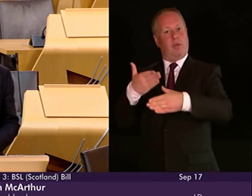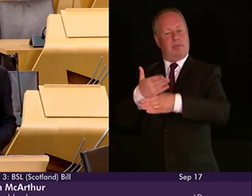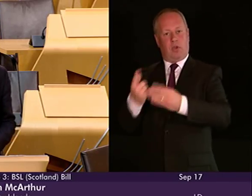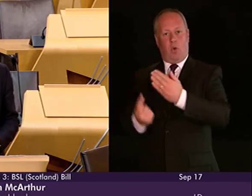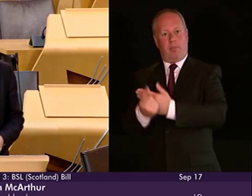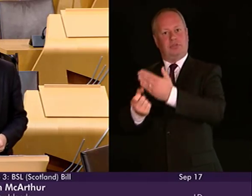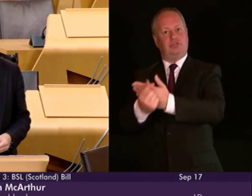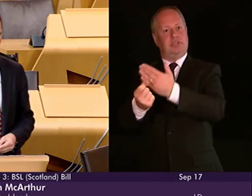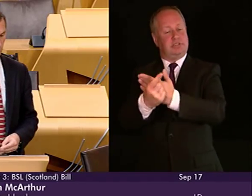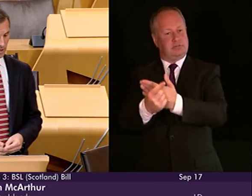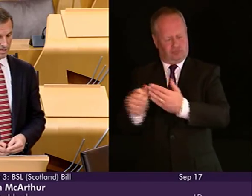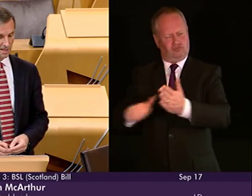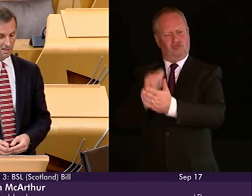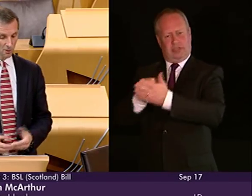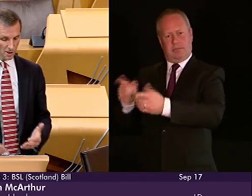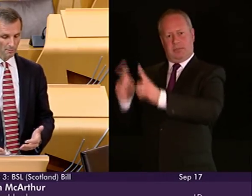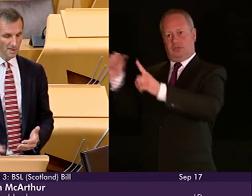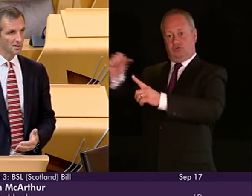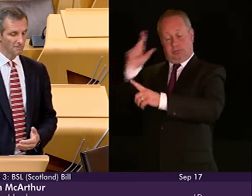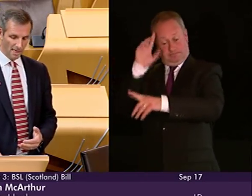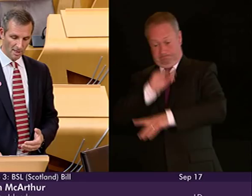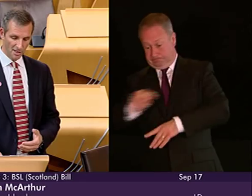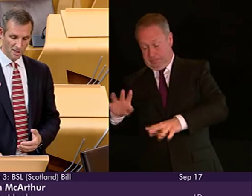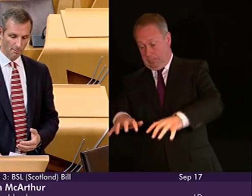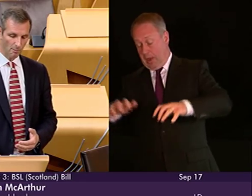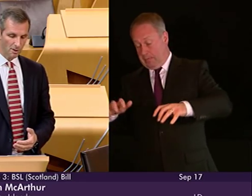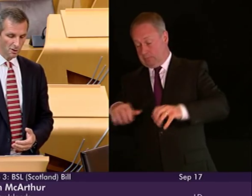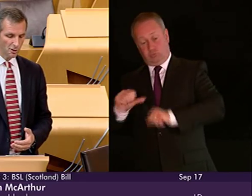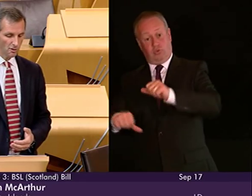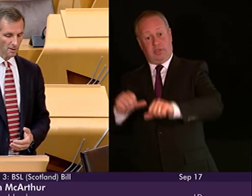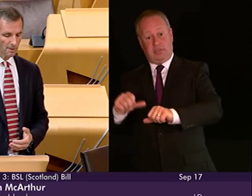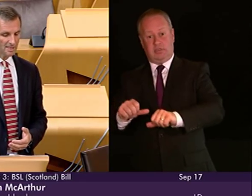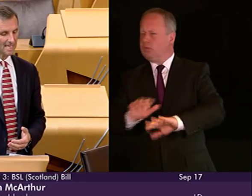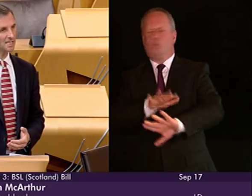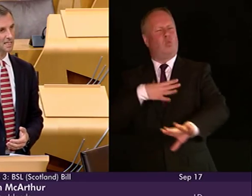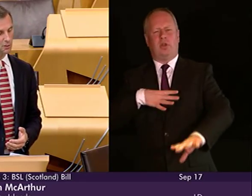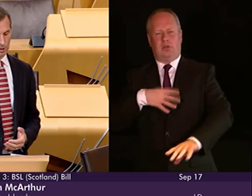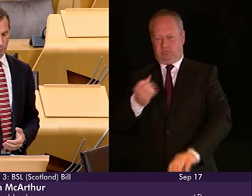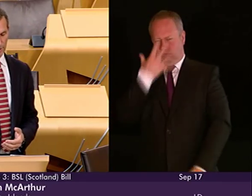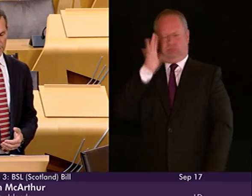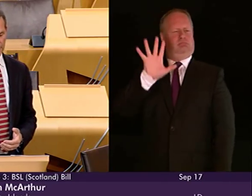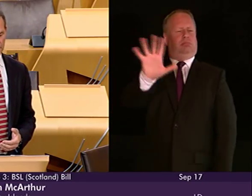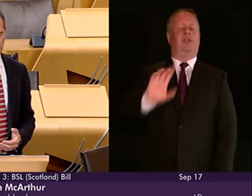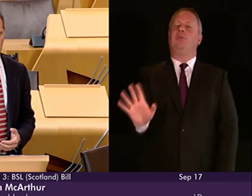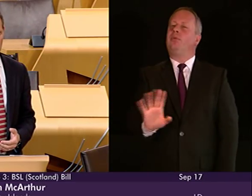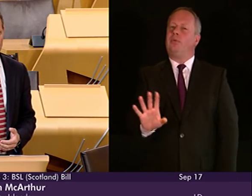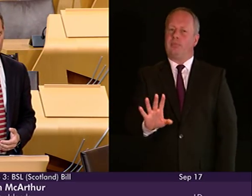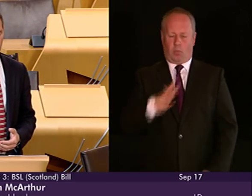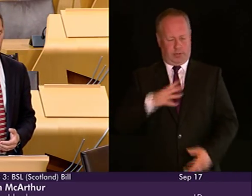to keep the Parliament updated on progress, not as a means of naming and shaming but to ensure that the bill is doing what we intend and,